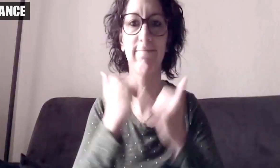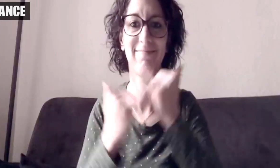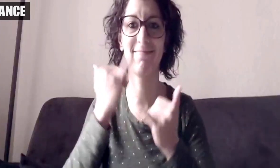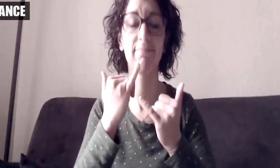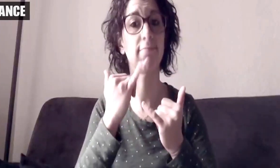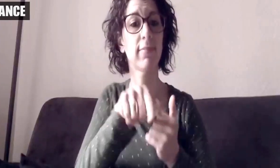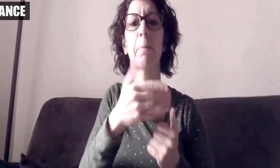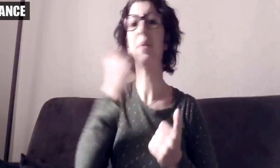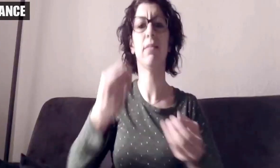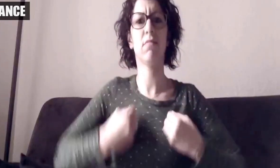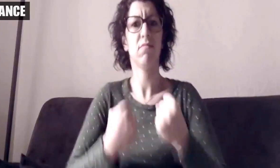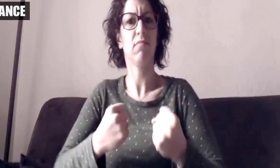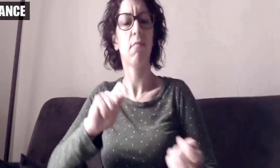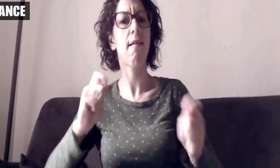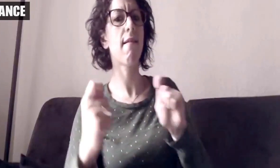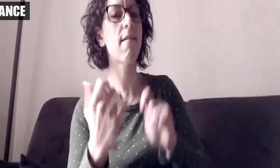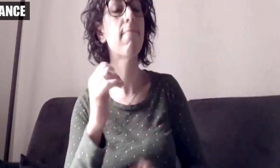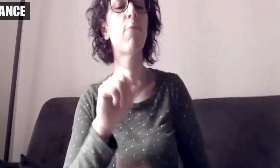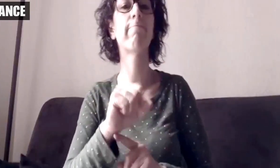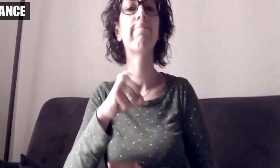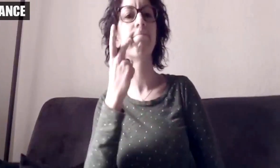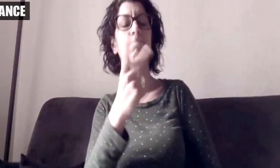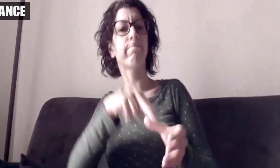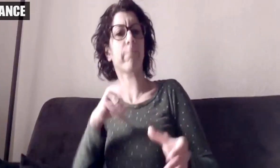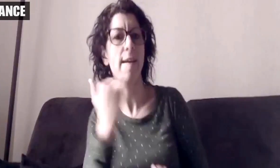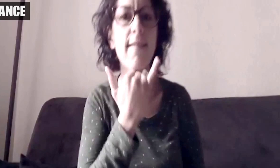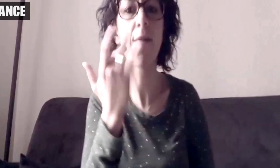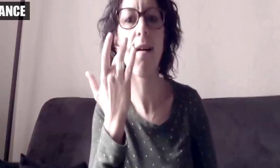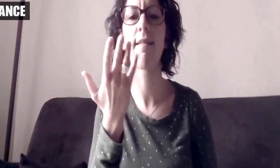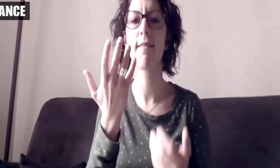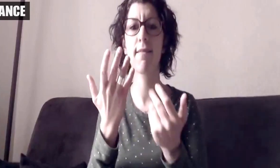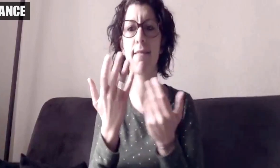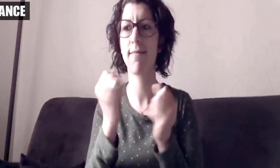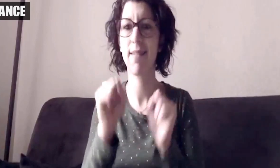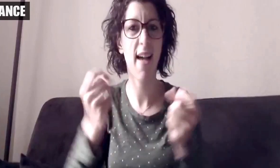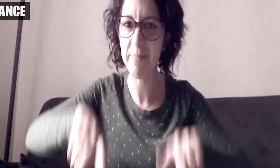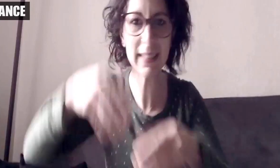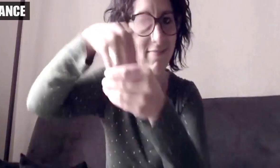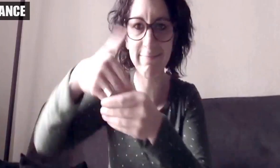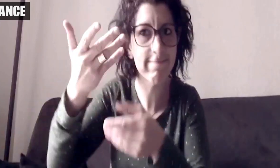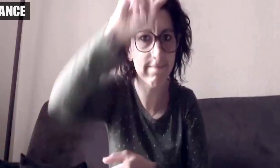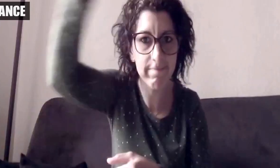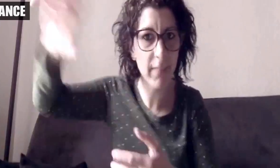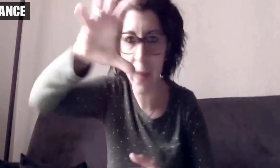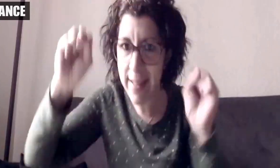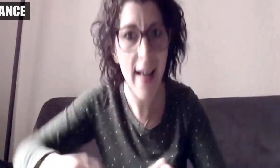This is great as you will learn a lot more about yourself.